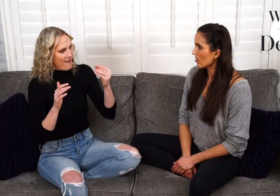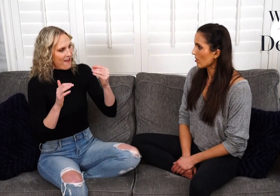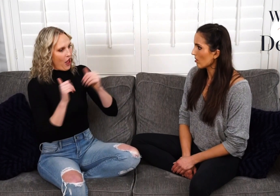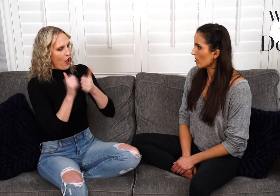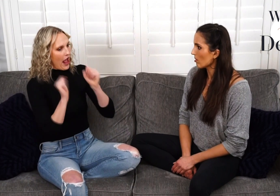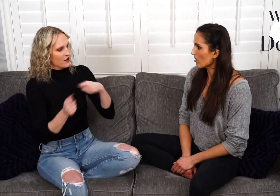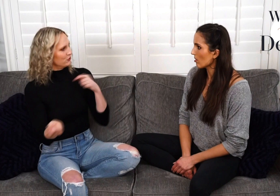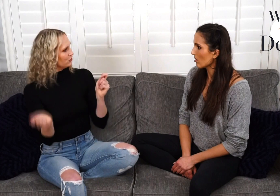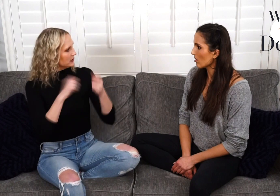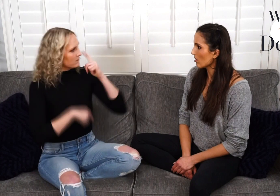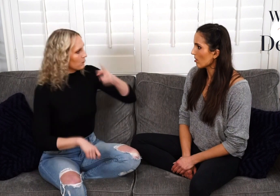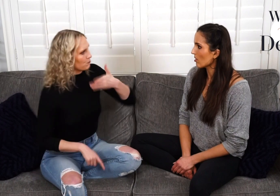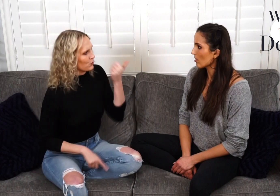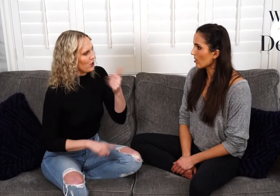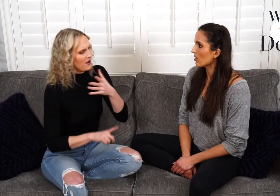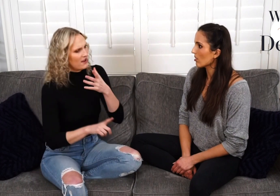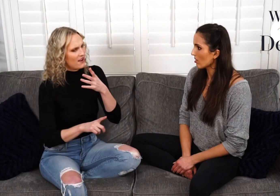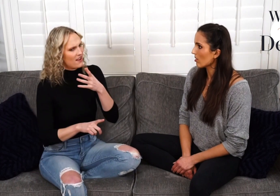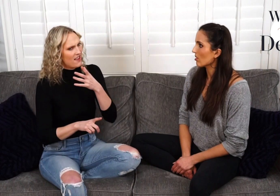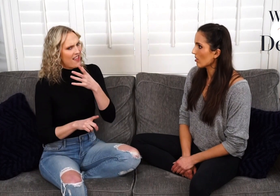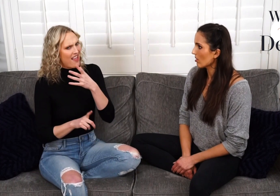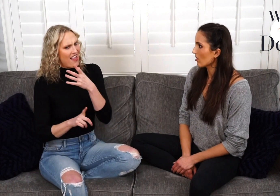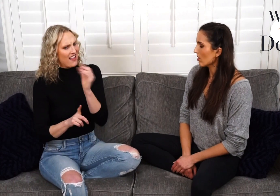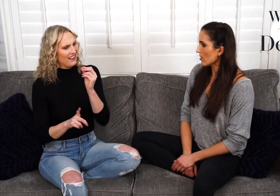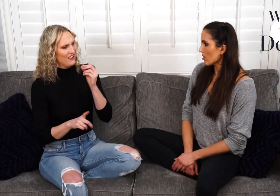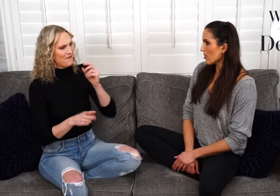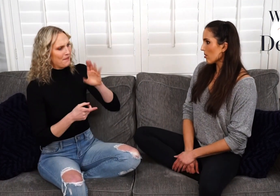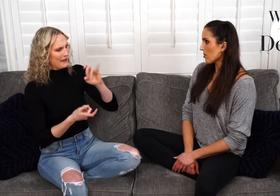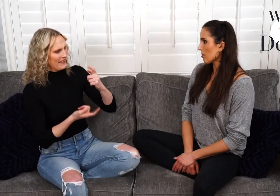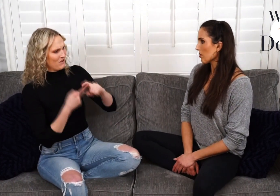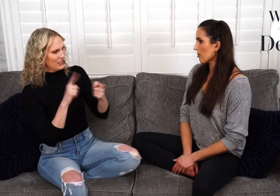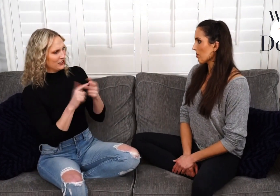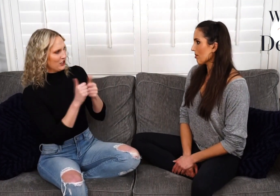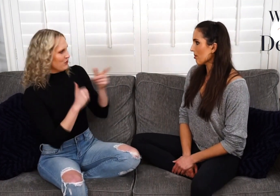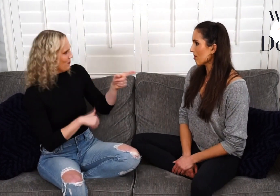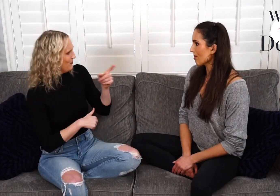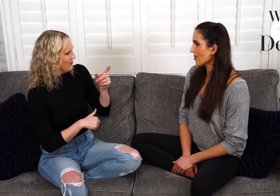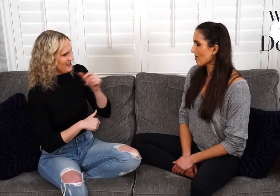is and how I can change it for the better and being